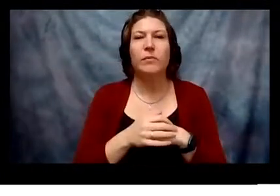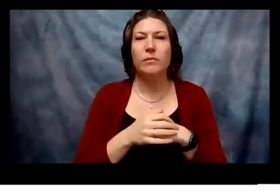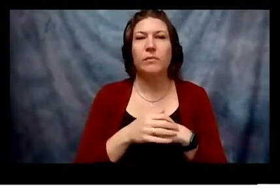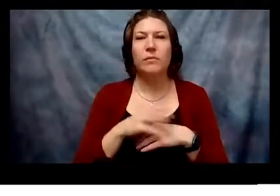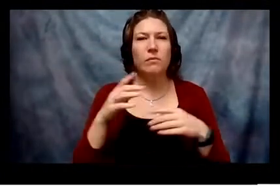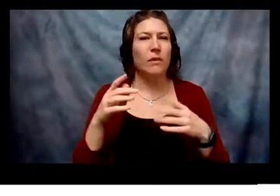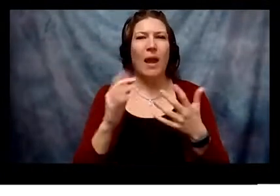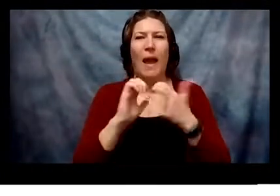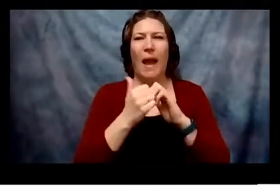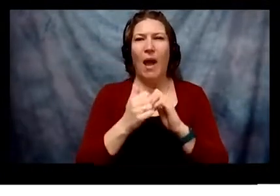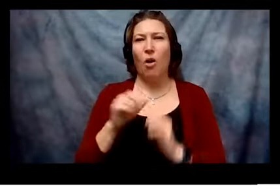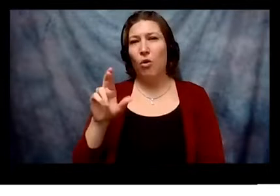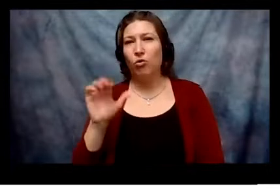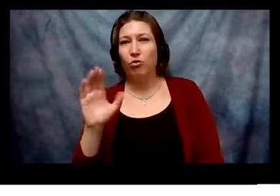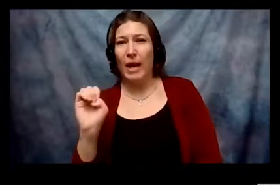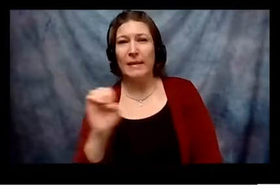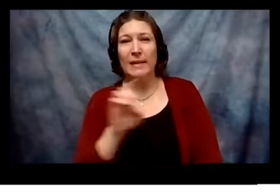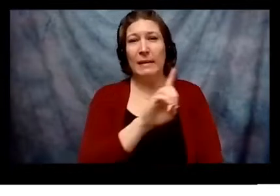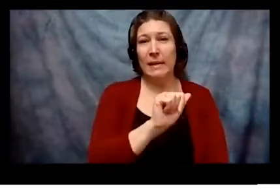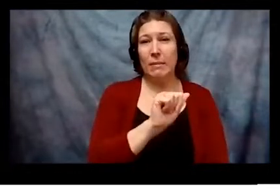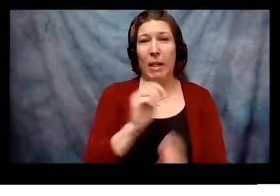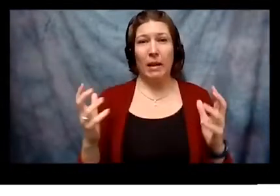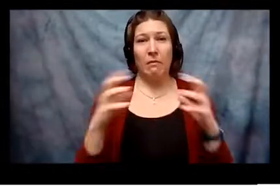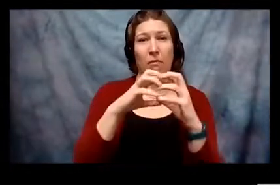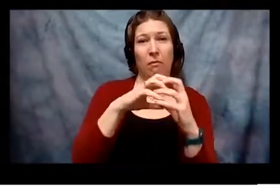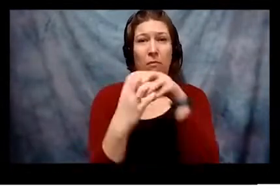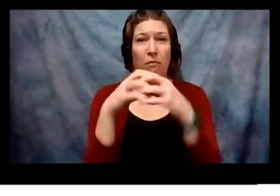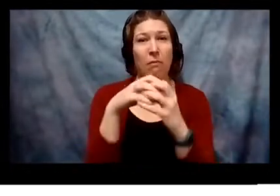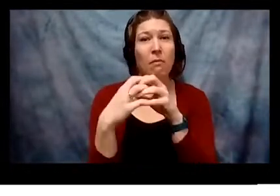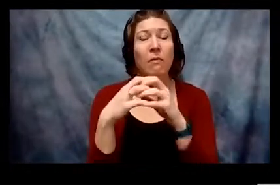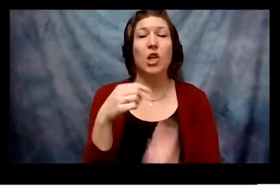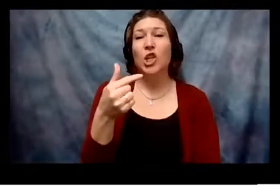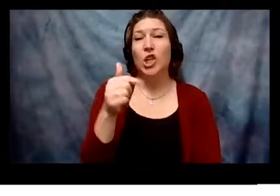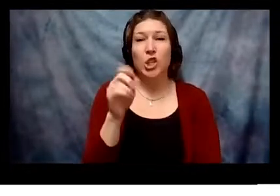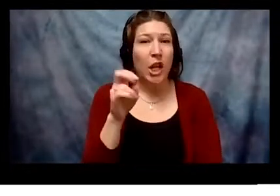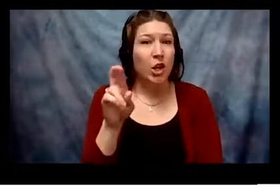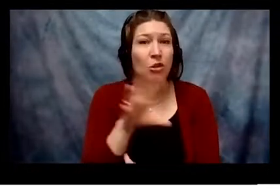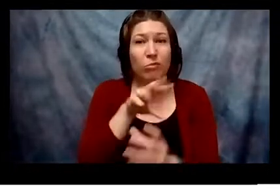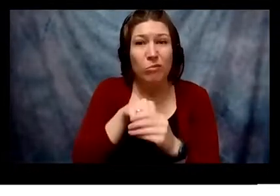and disability and other identities like gender. That workshop, we'll explain in